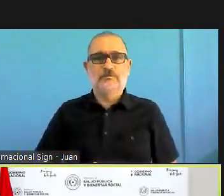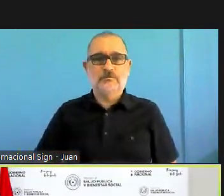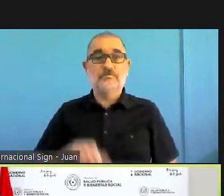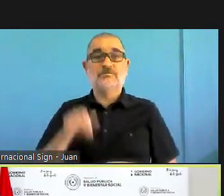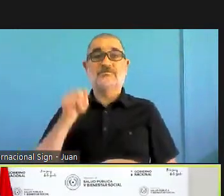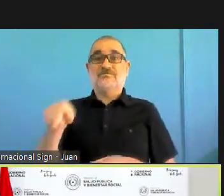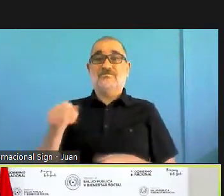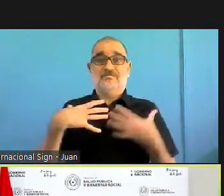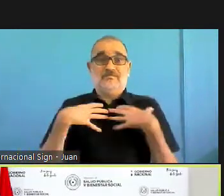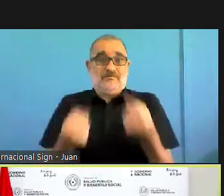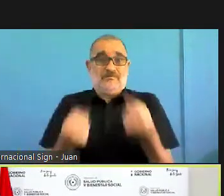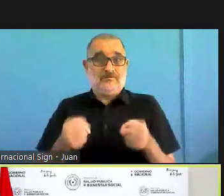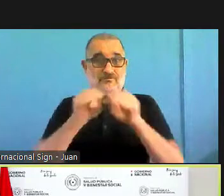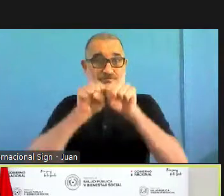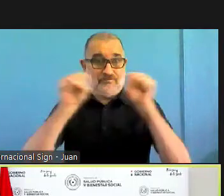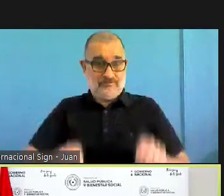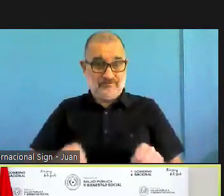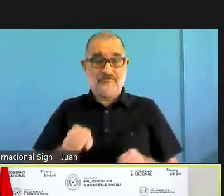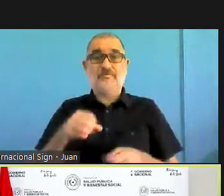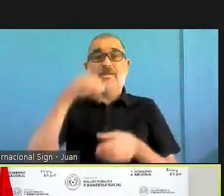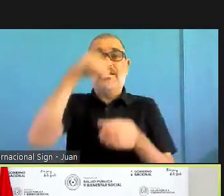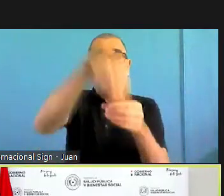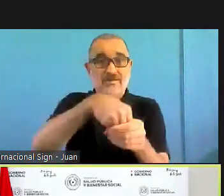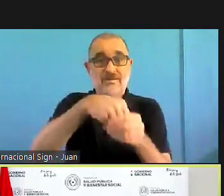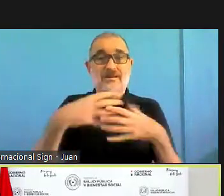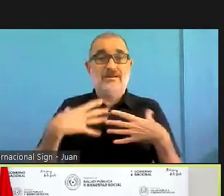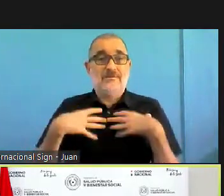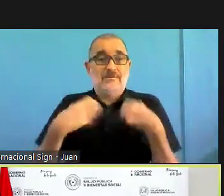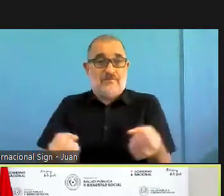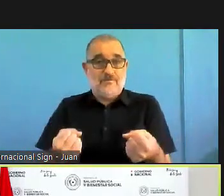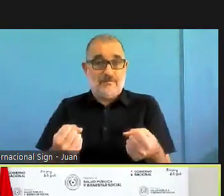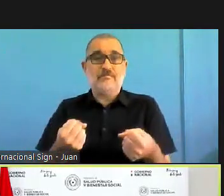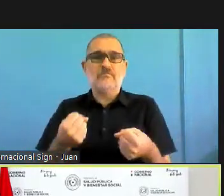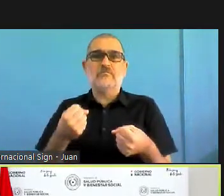constantly seeking amongst the community the responses.